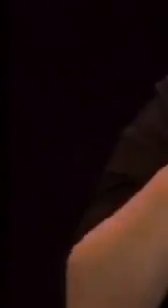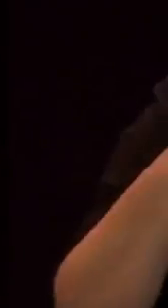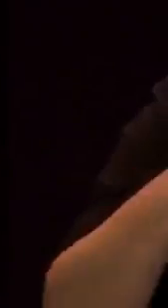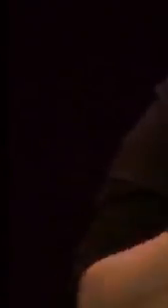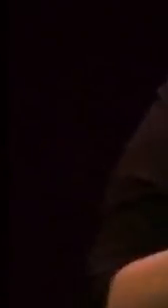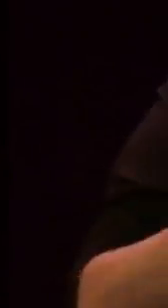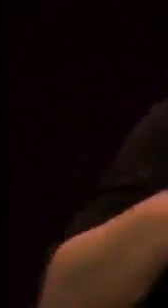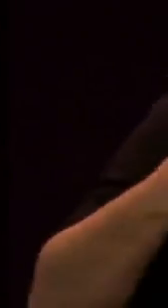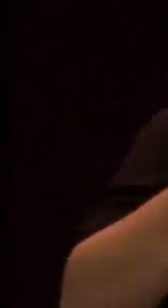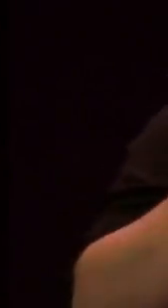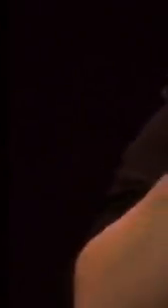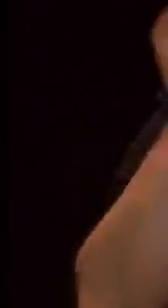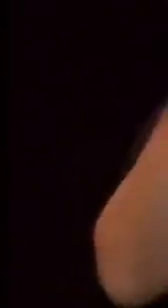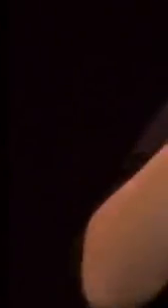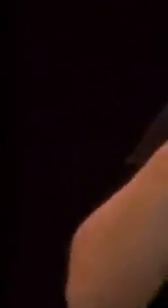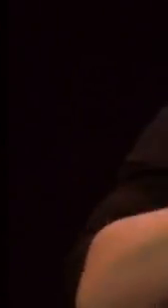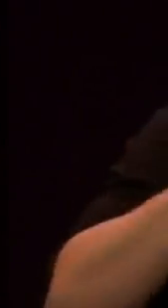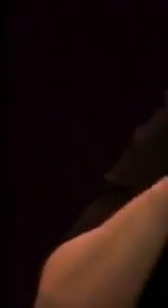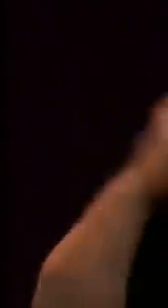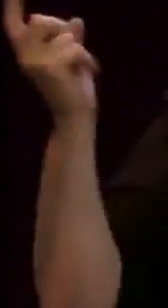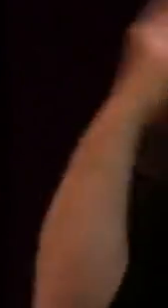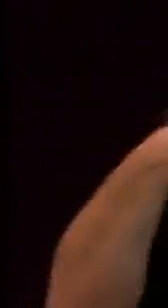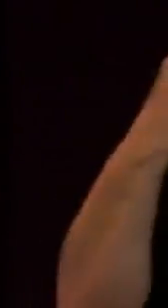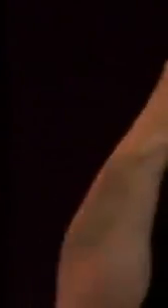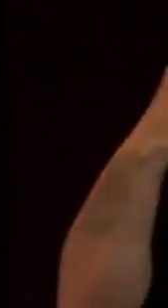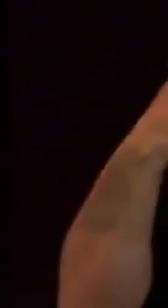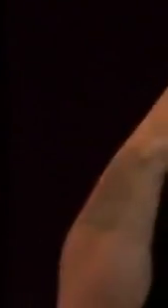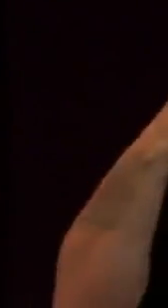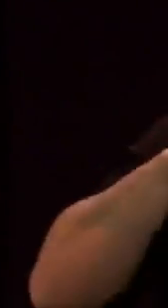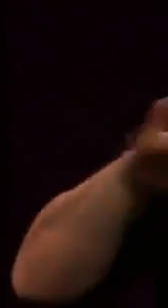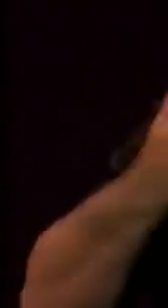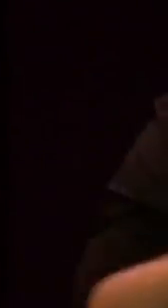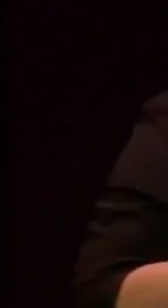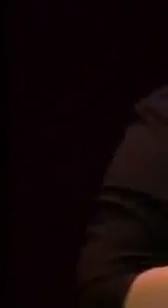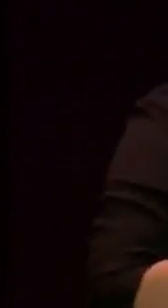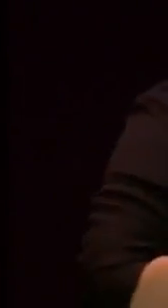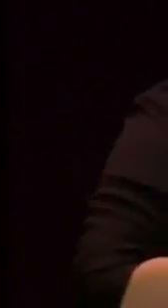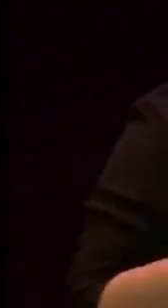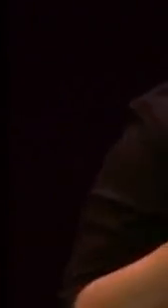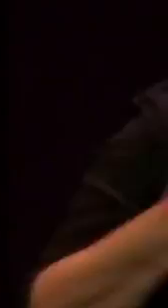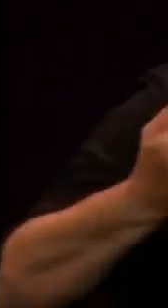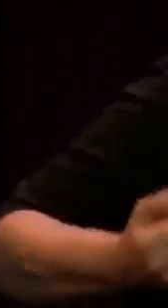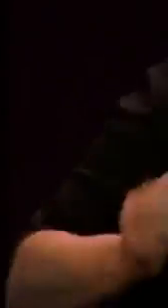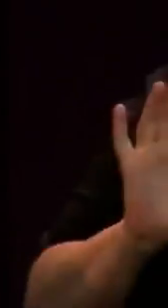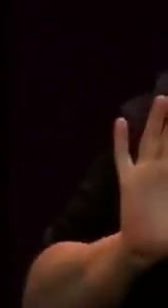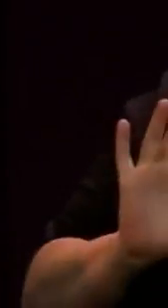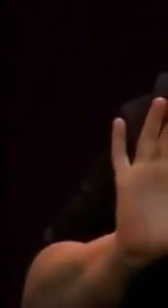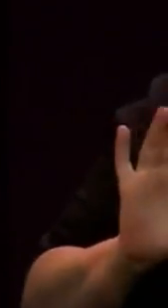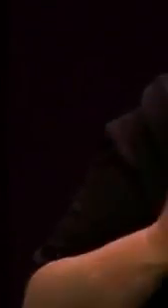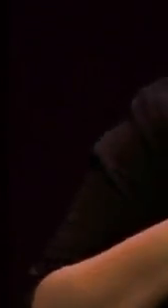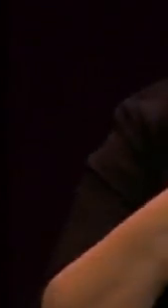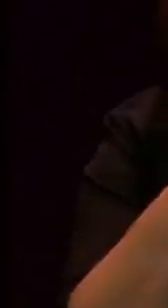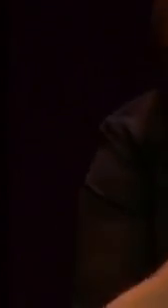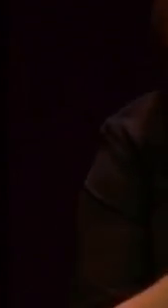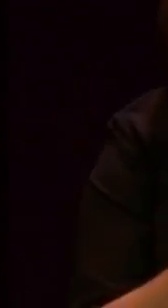CONGRESSIONAL PEOPLE WHO TELL US WHAT TO DO, RIGHT? REALLY, I'LL TELL YOU. WHEN I WENT UP THERE --